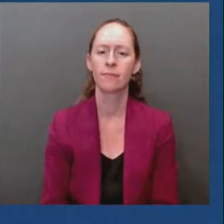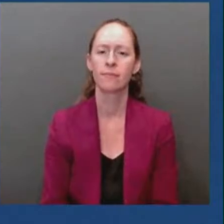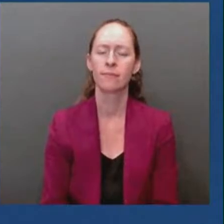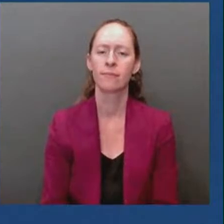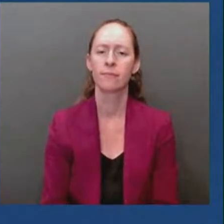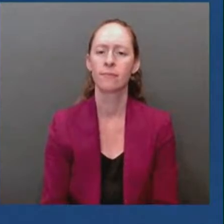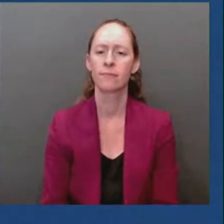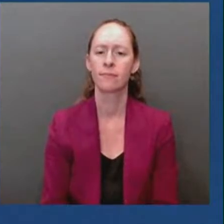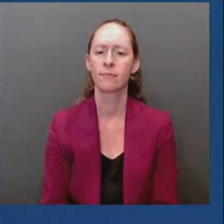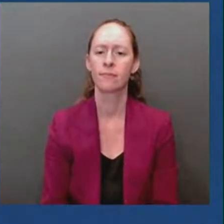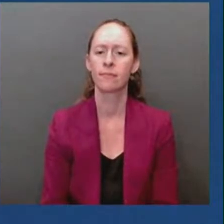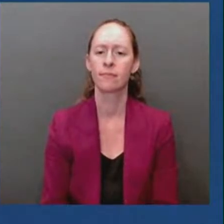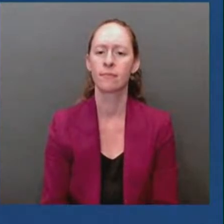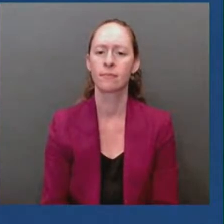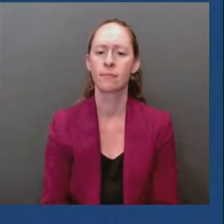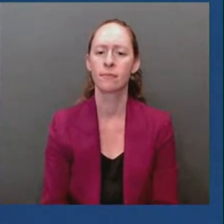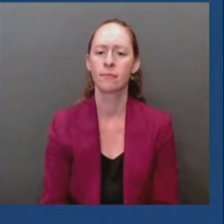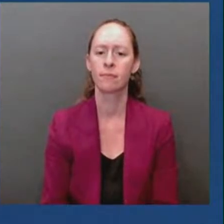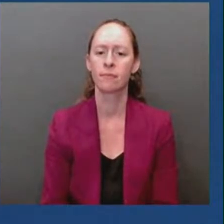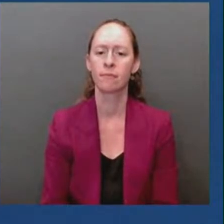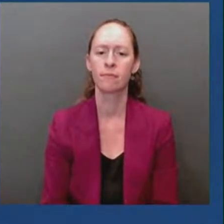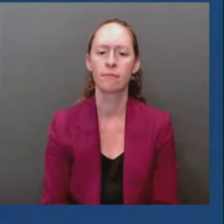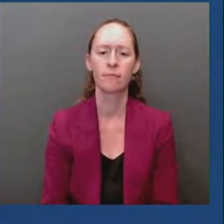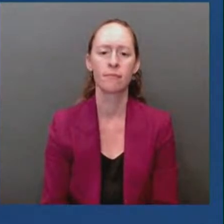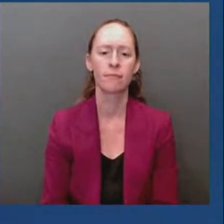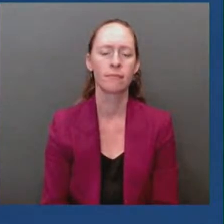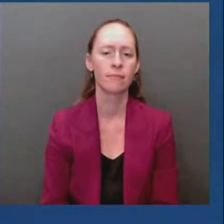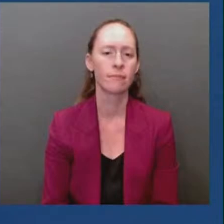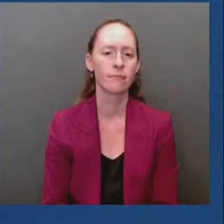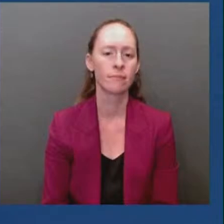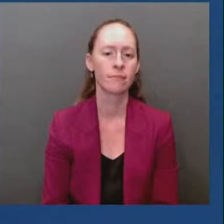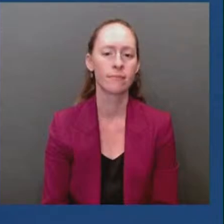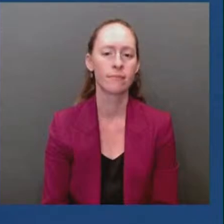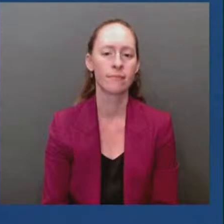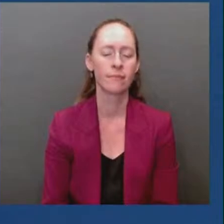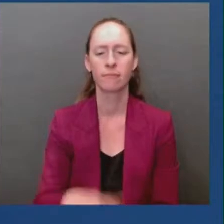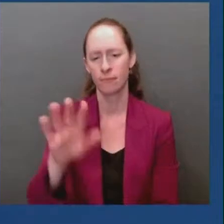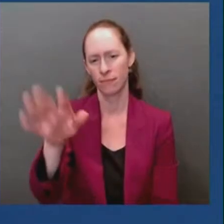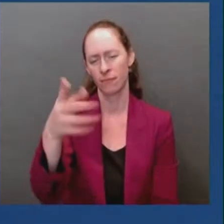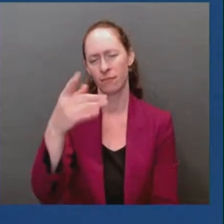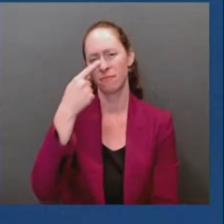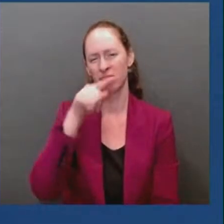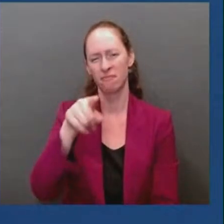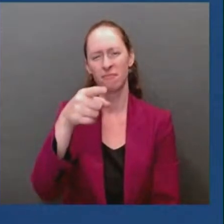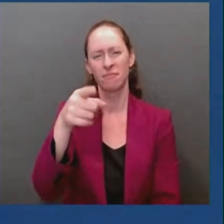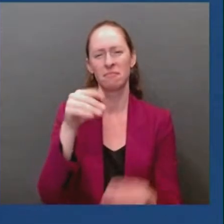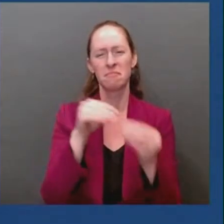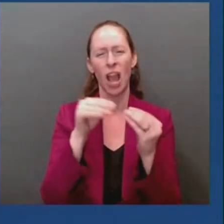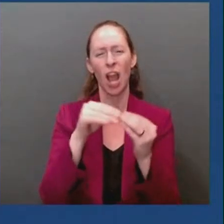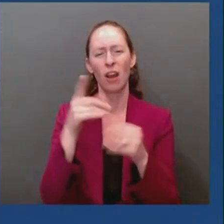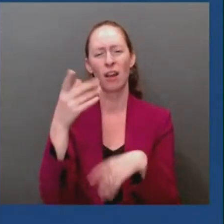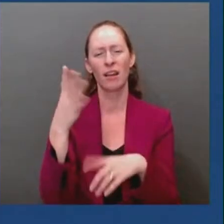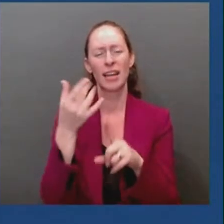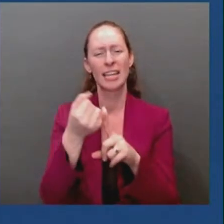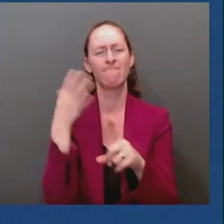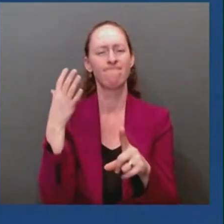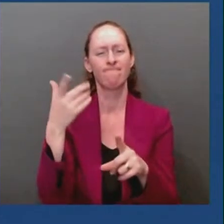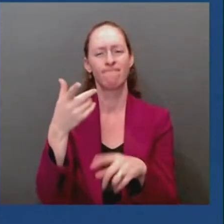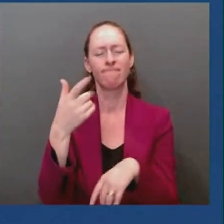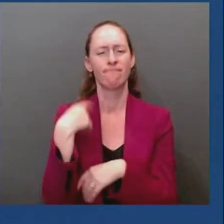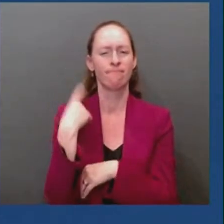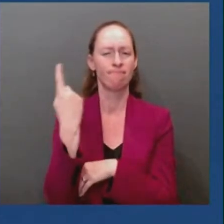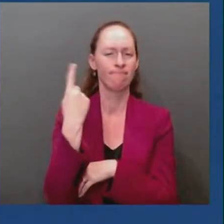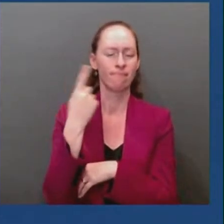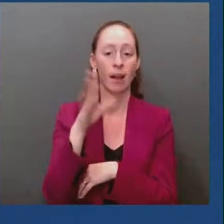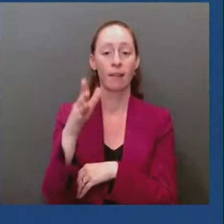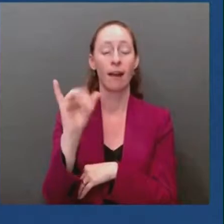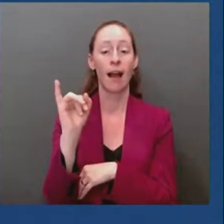SHOW YOU DECLINE IN CASES AND